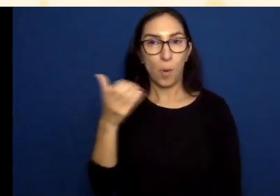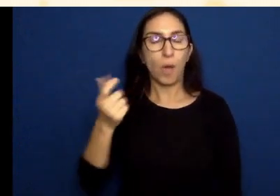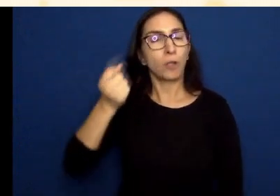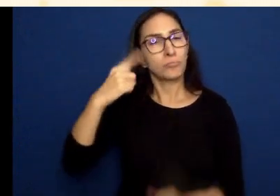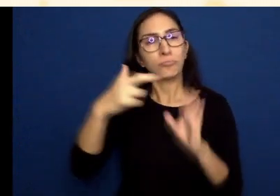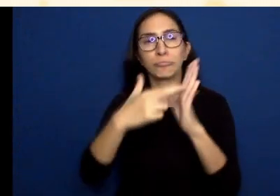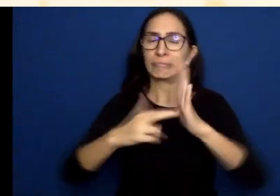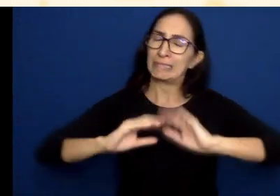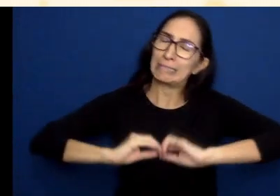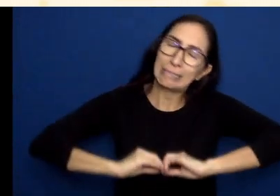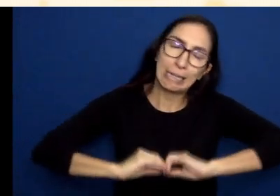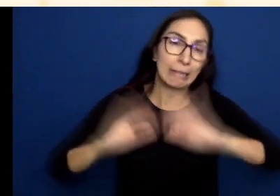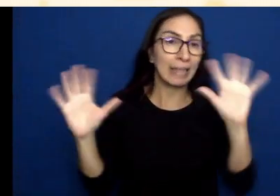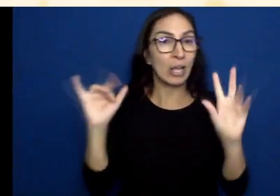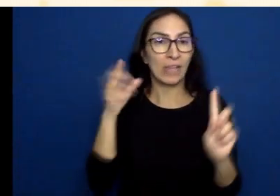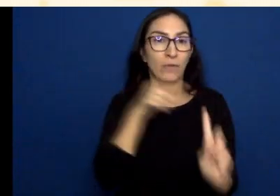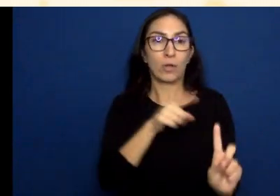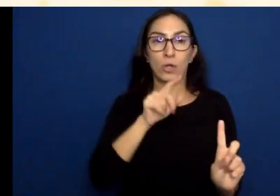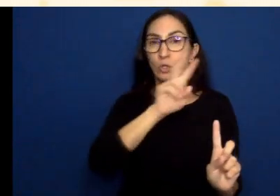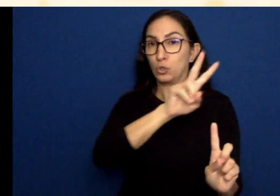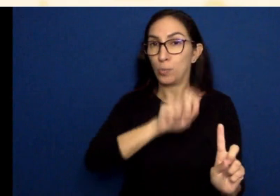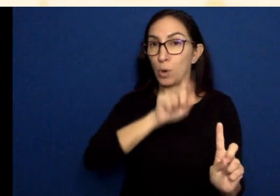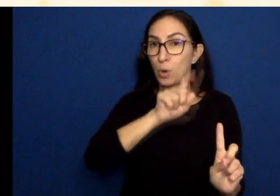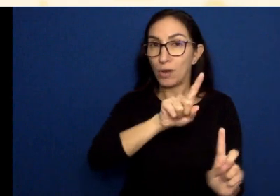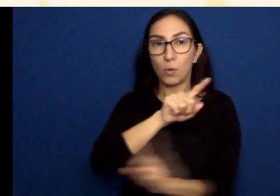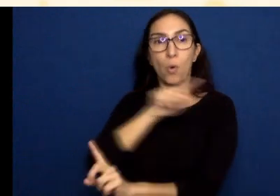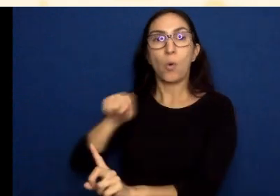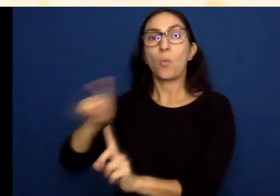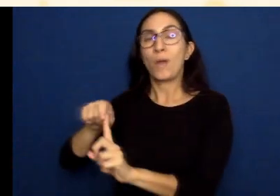Hey, your site needs to be responsive. Because we knew that there would be some organizations